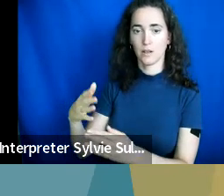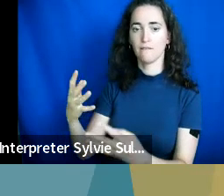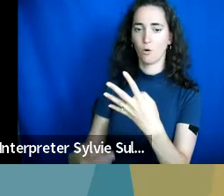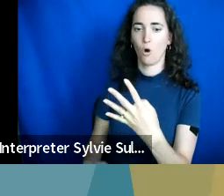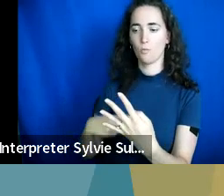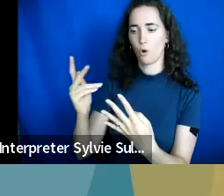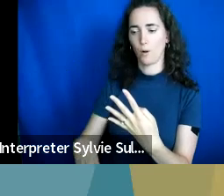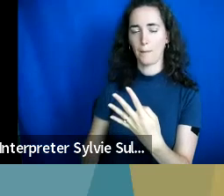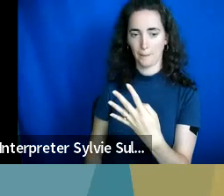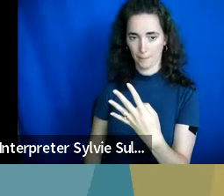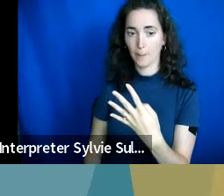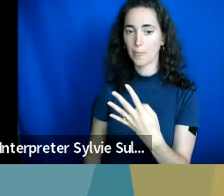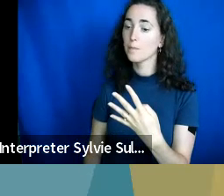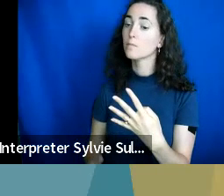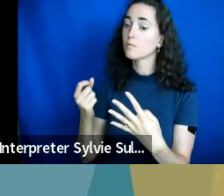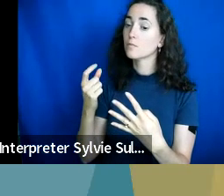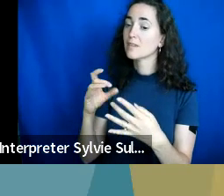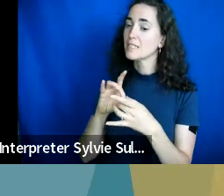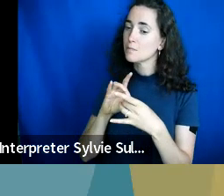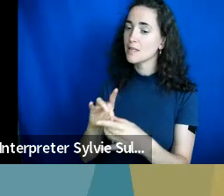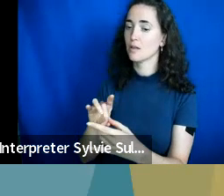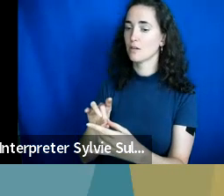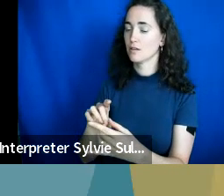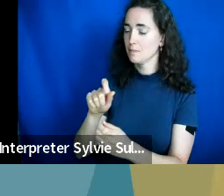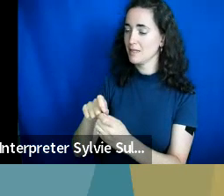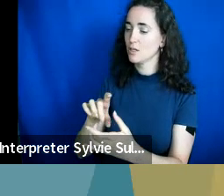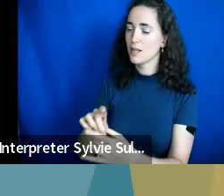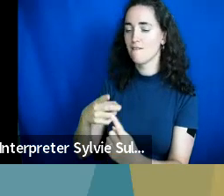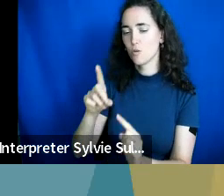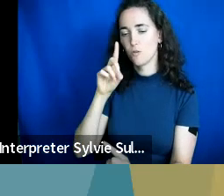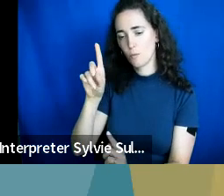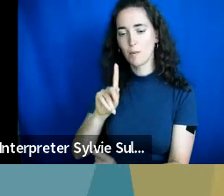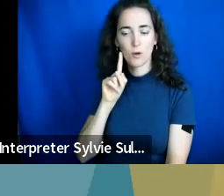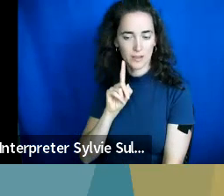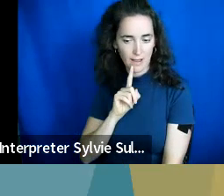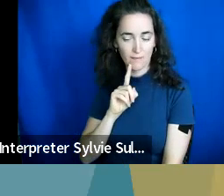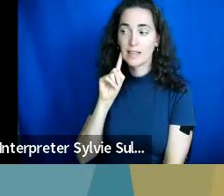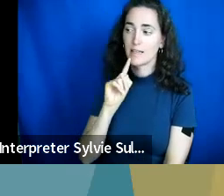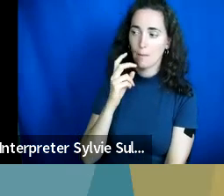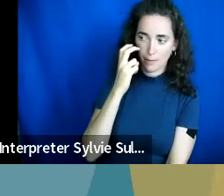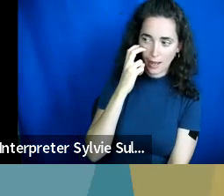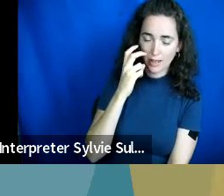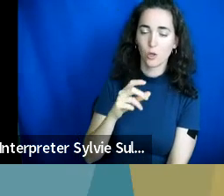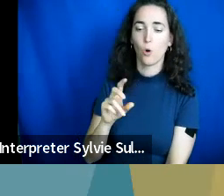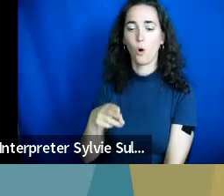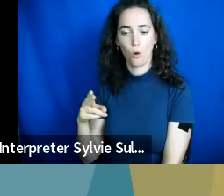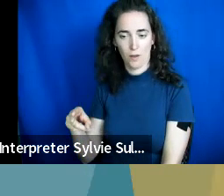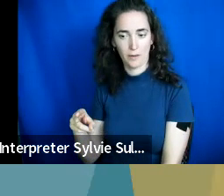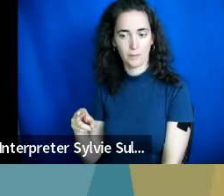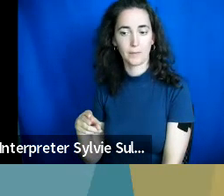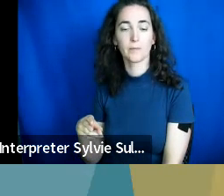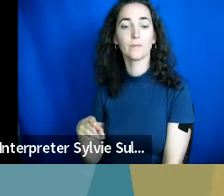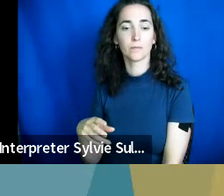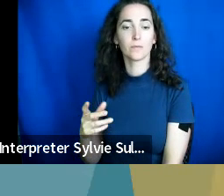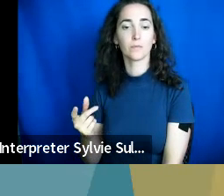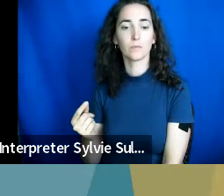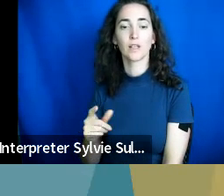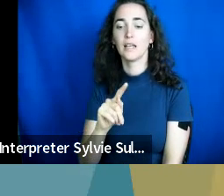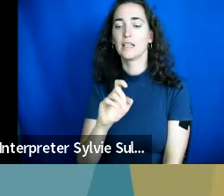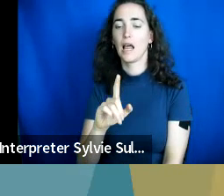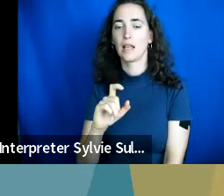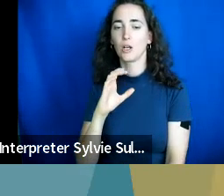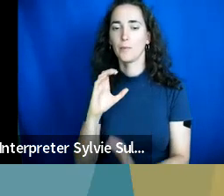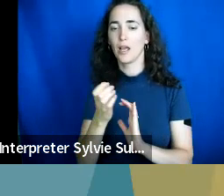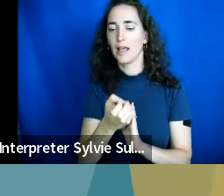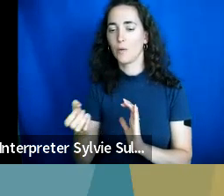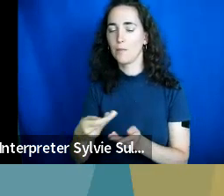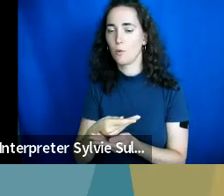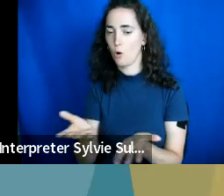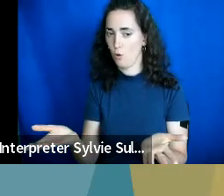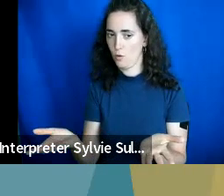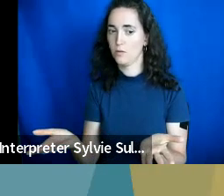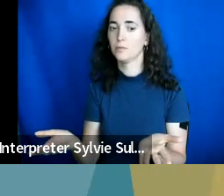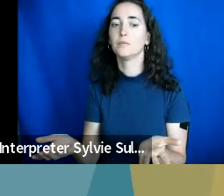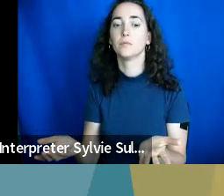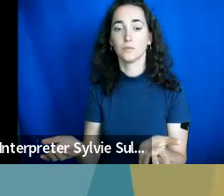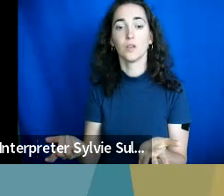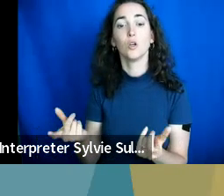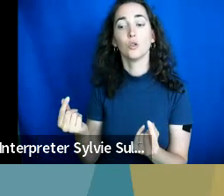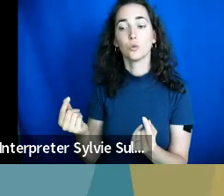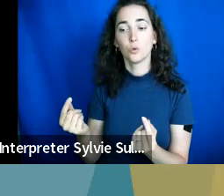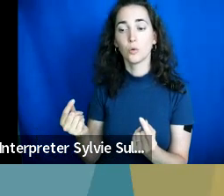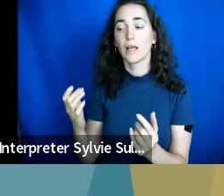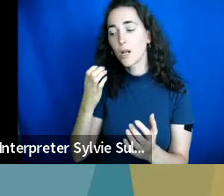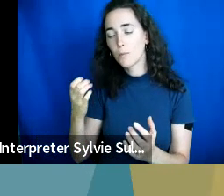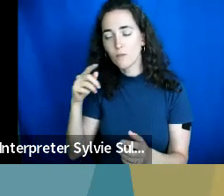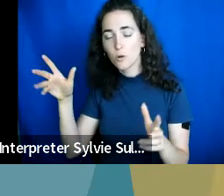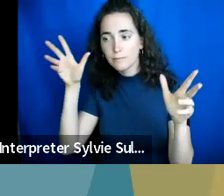There are 4 programs there. And again, these are specifically related to individuals who are either deaf death in blind or hard of hearing, and we have a telecommunications, equipment, distribution program that provides amplified equipment and